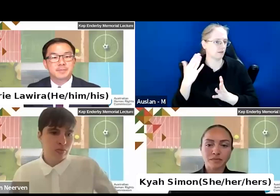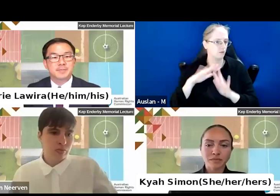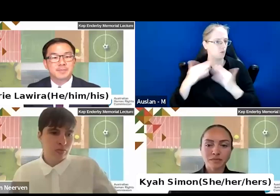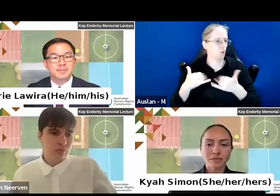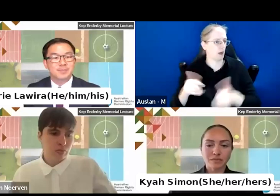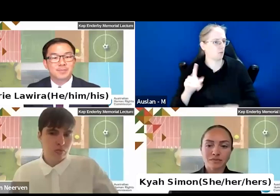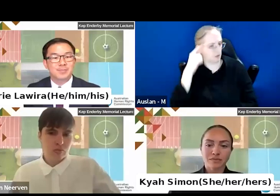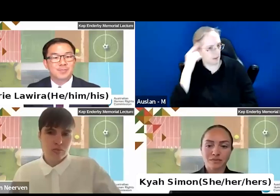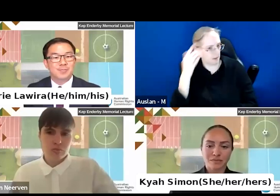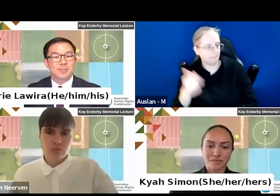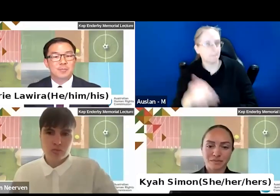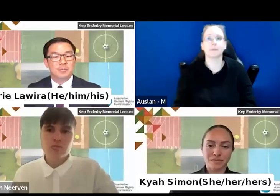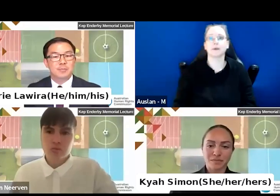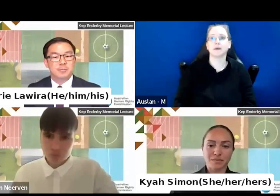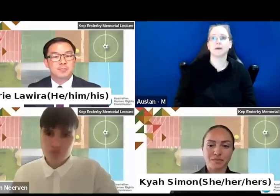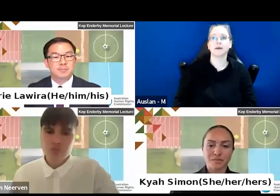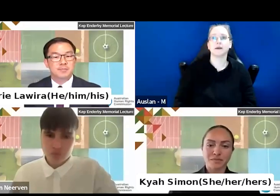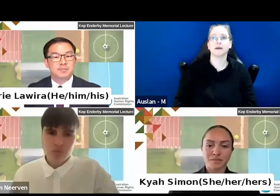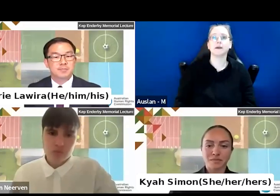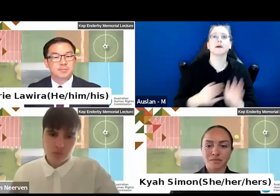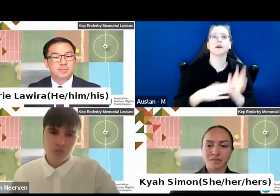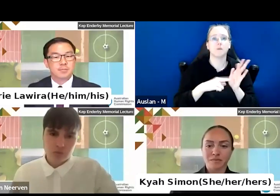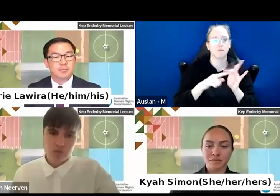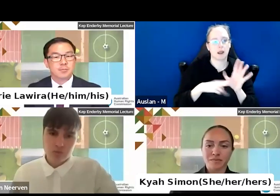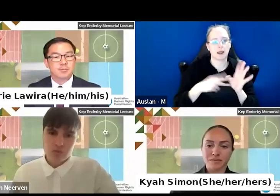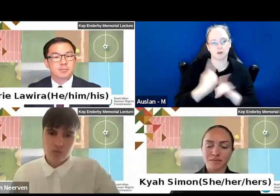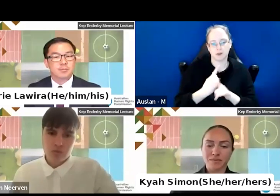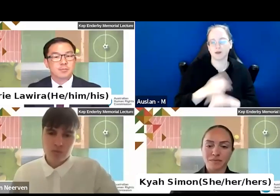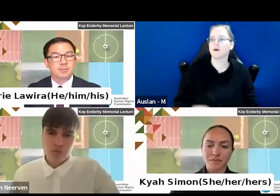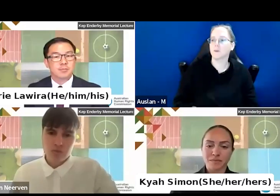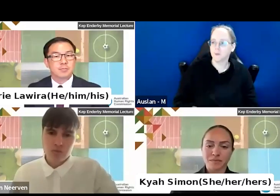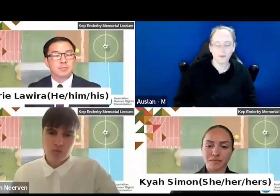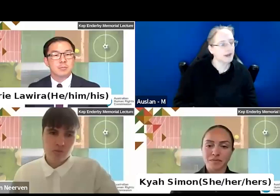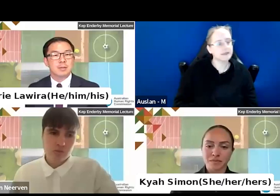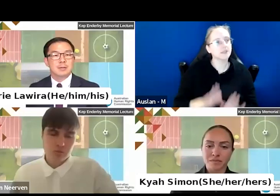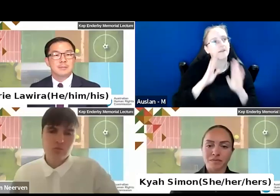It was such a historic moment in time for sport. I think for women's sport.